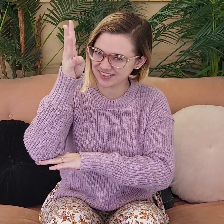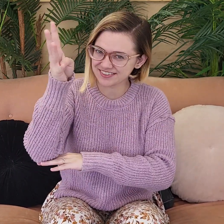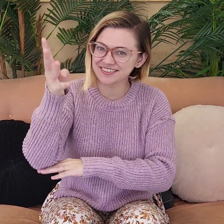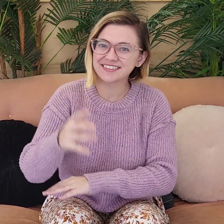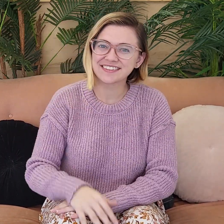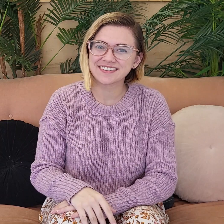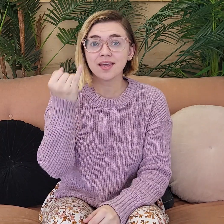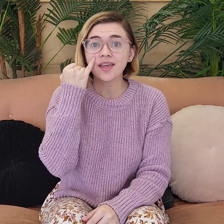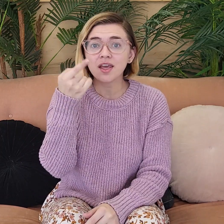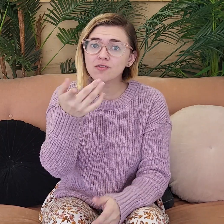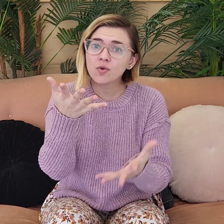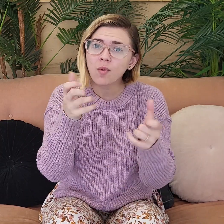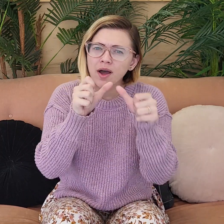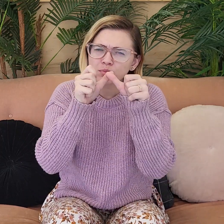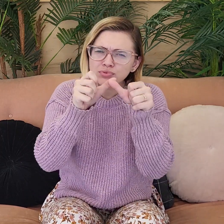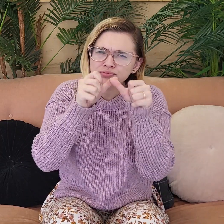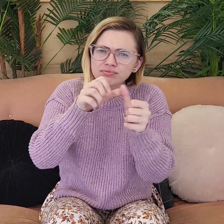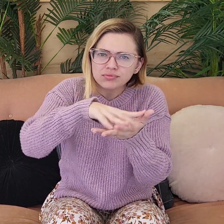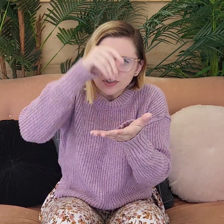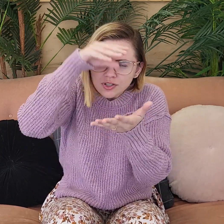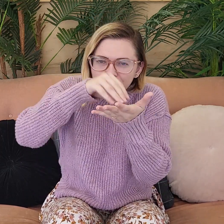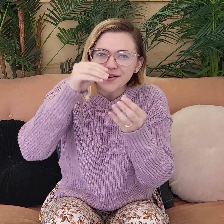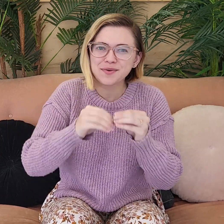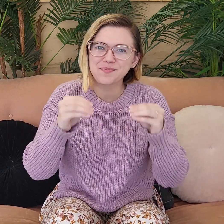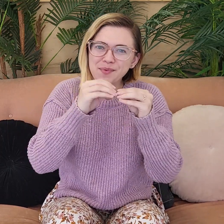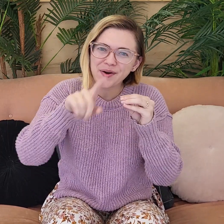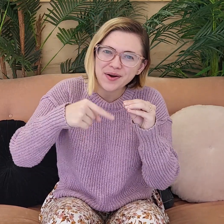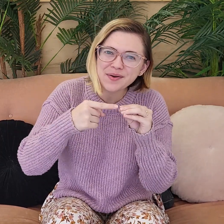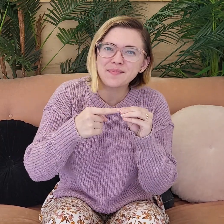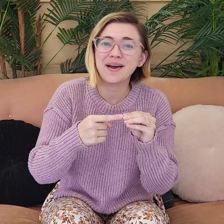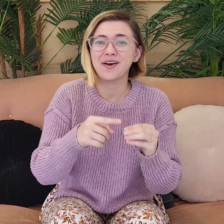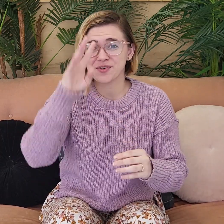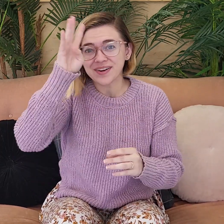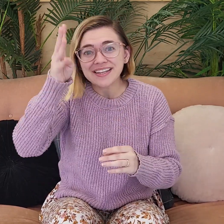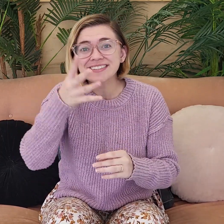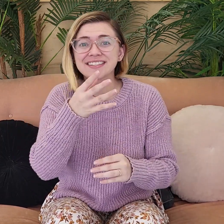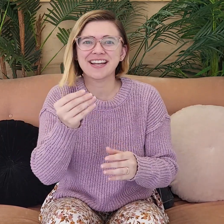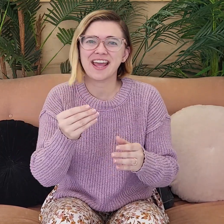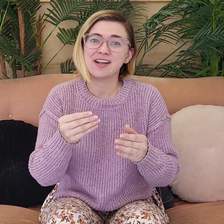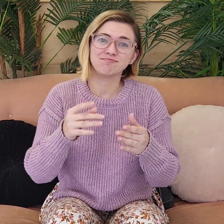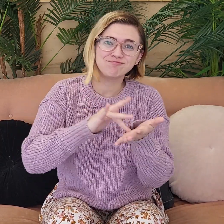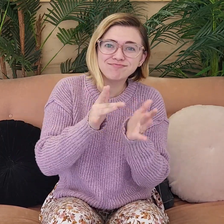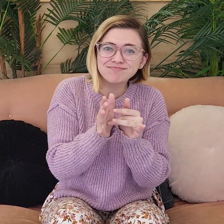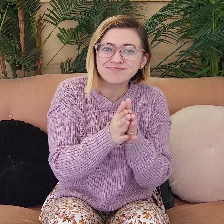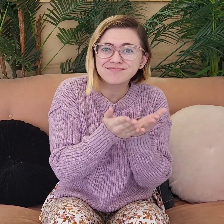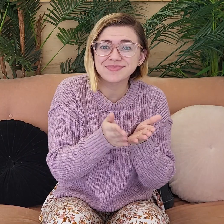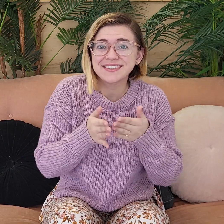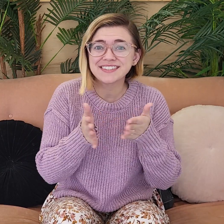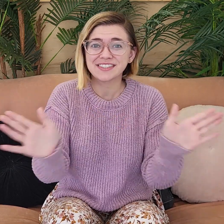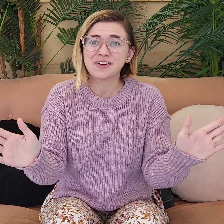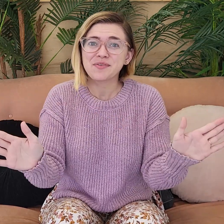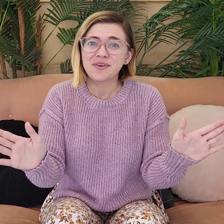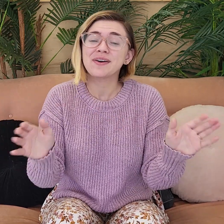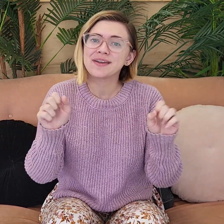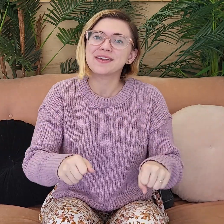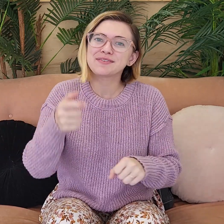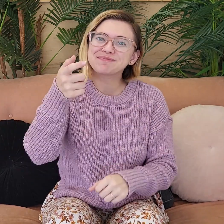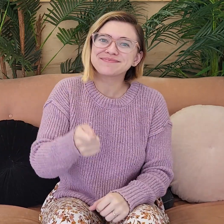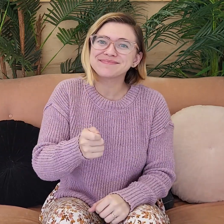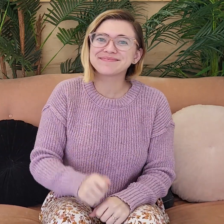of creation. If you want to continue learning more about creation and the Bible in general, you